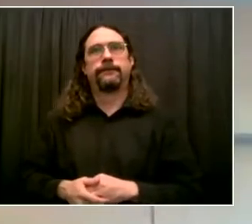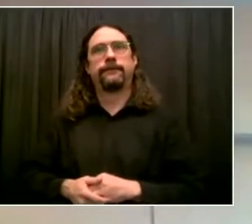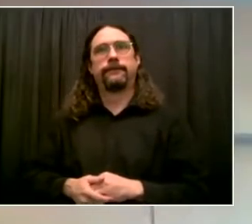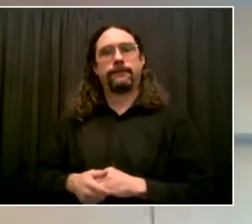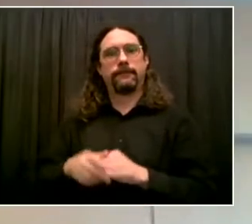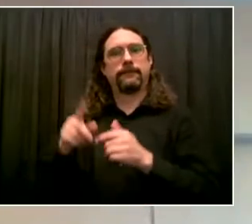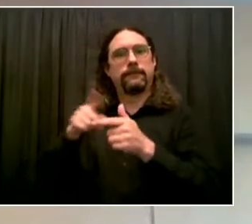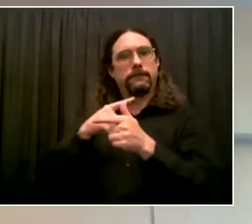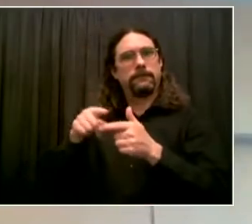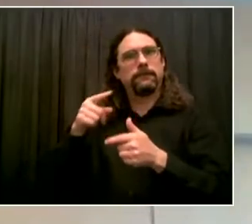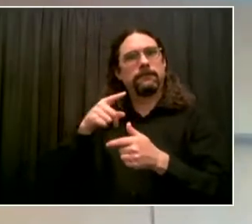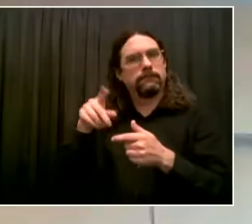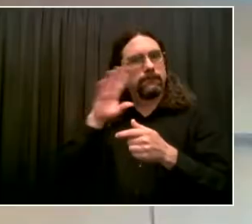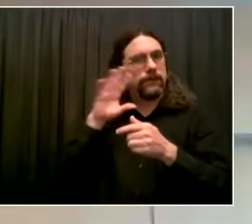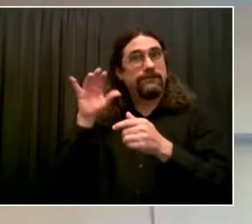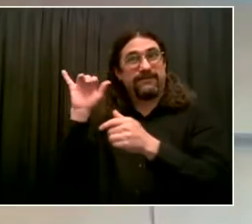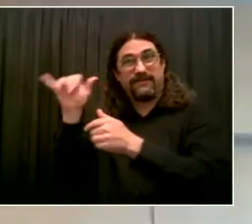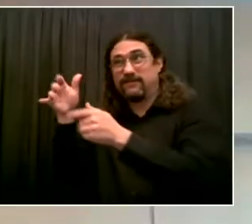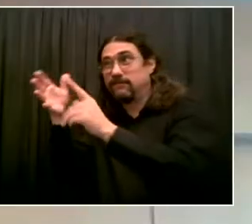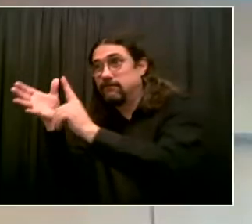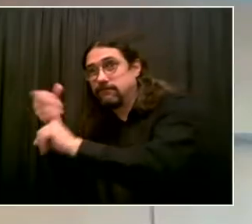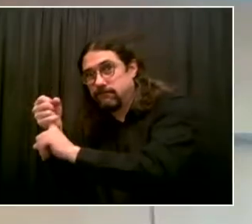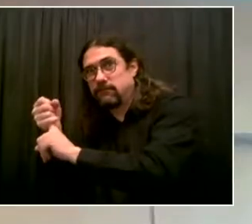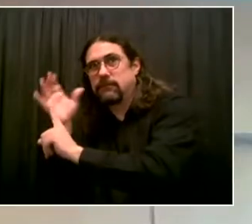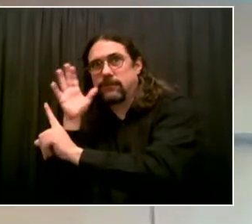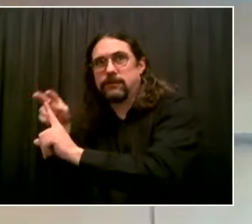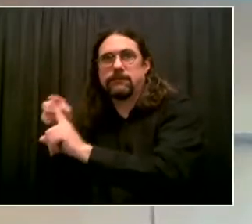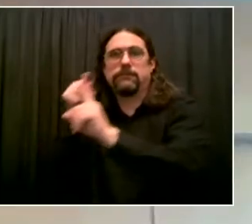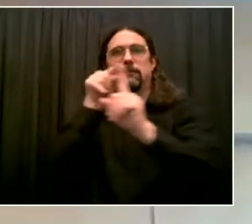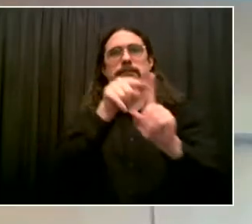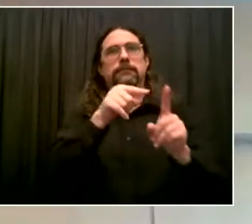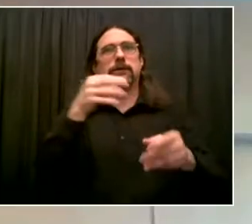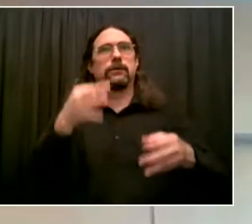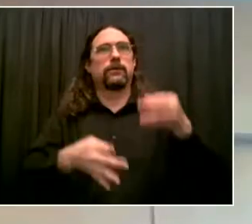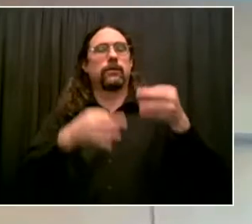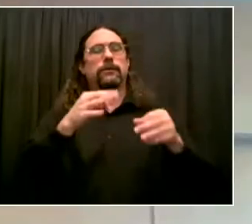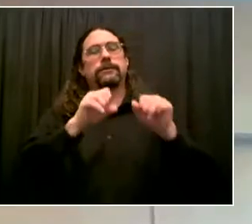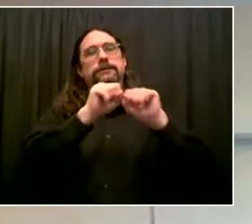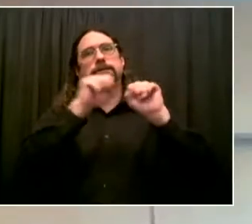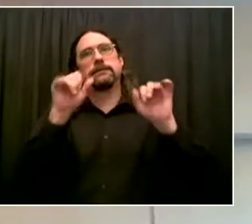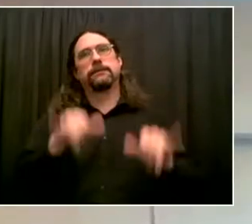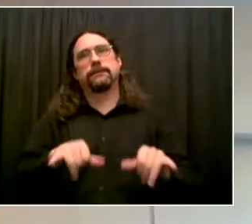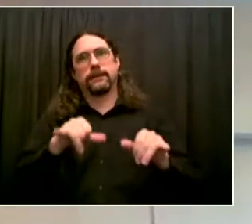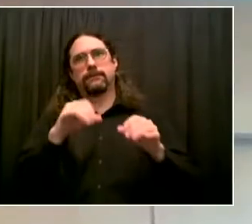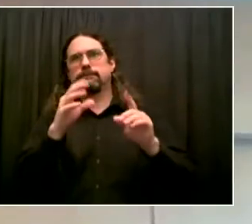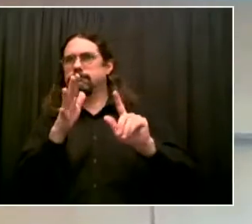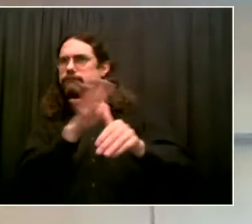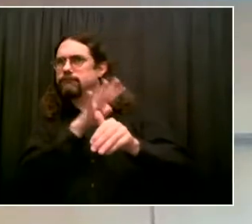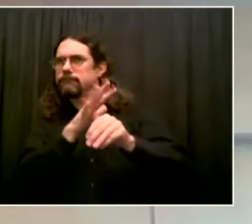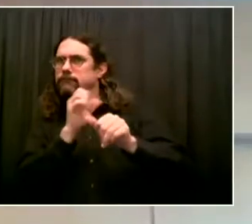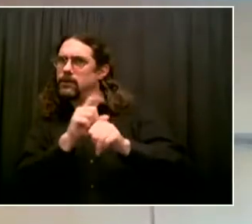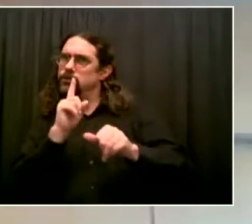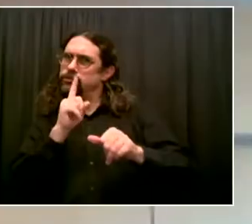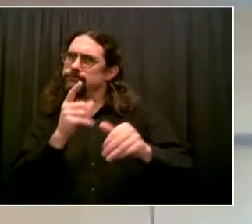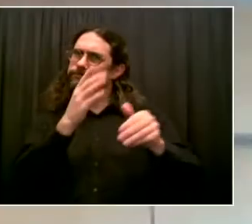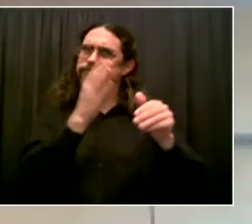COURTS AGREED WILL BE PRIORITIZED MOVING FORWARD.